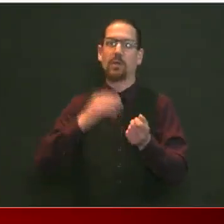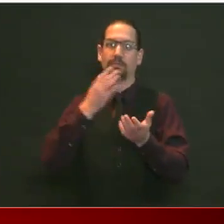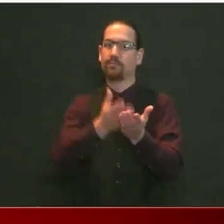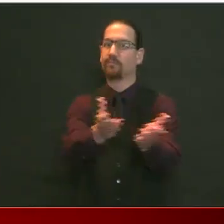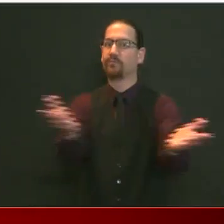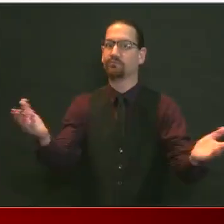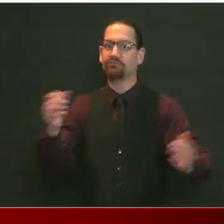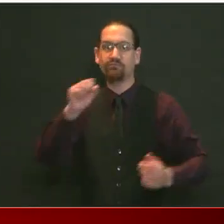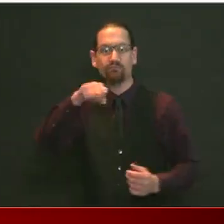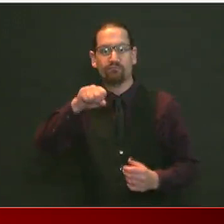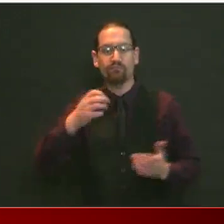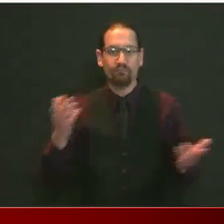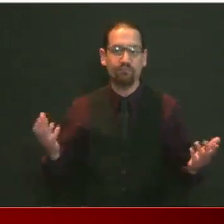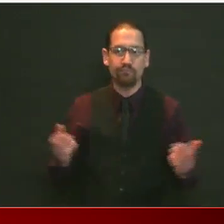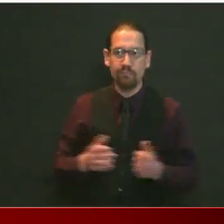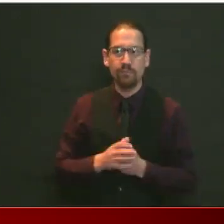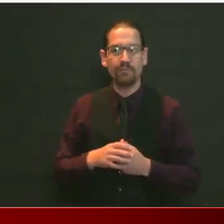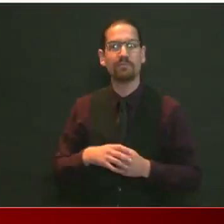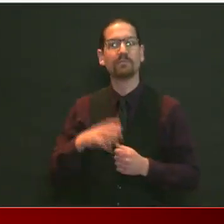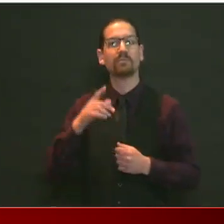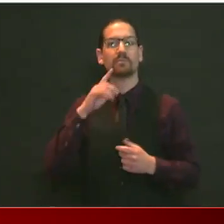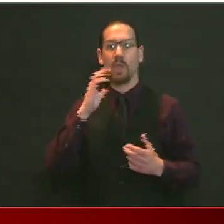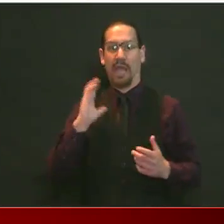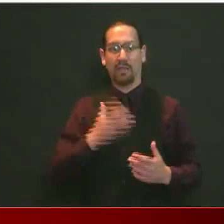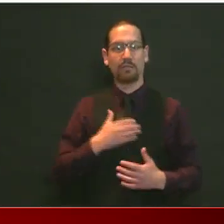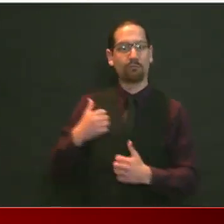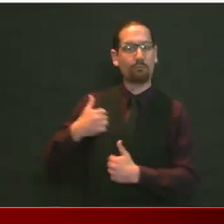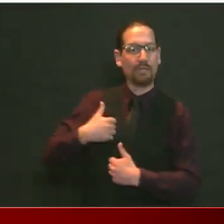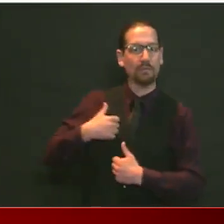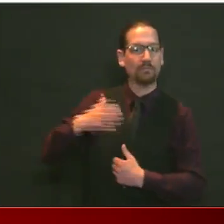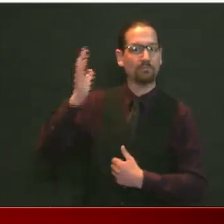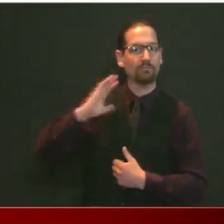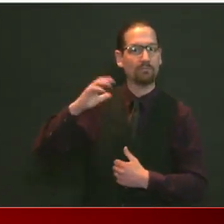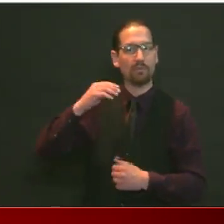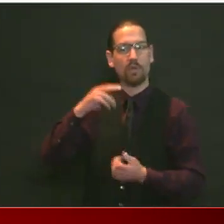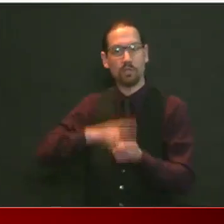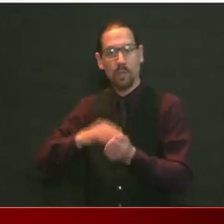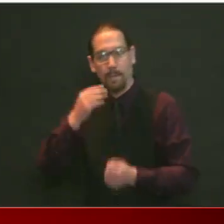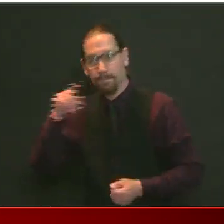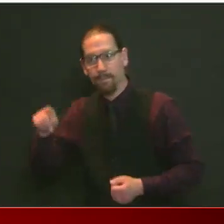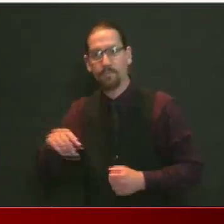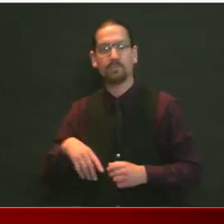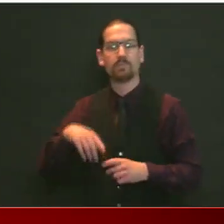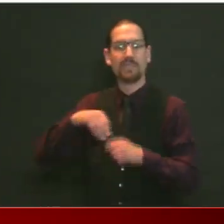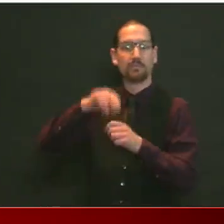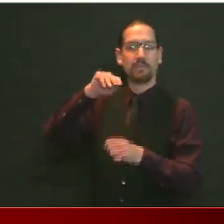EVERY DAY, WHAT MORE CAN WE DO? HOW CAN WE GET BETTER THAN THIS? WHEN HAVING